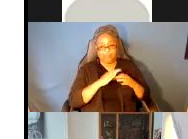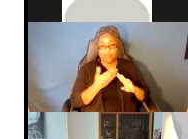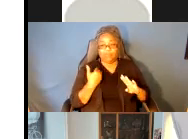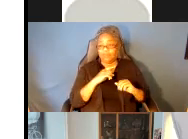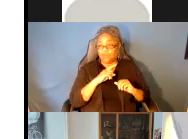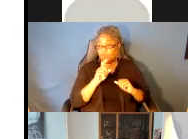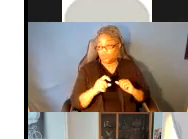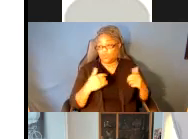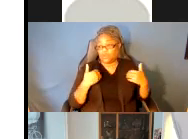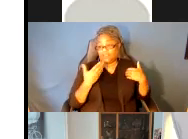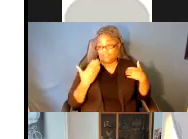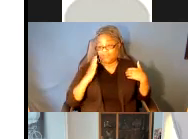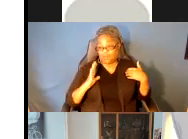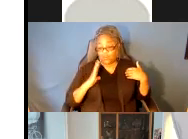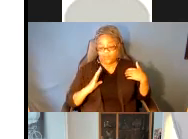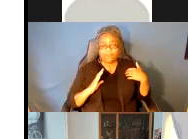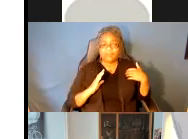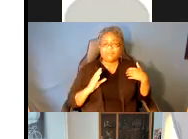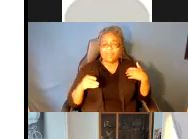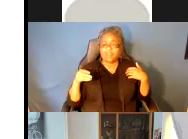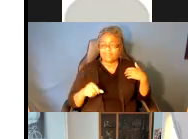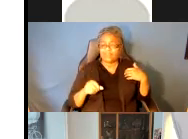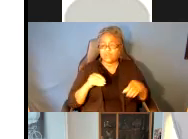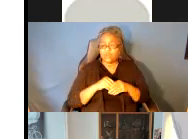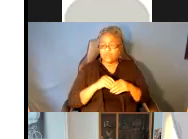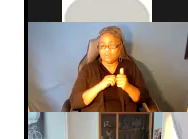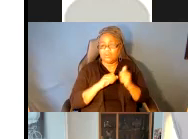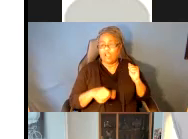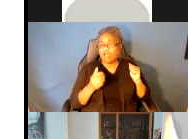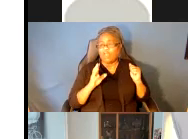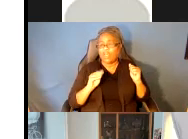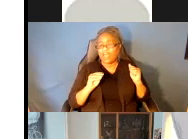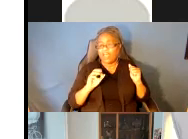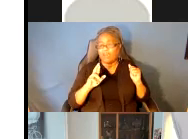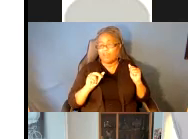So expenses included in another MRAC grant are always ineligible.